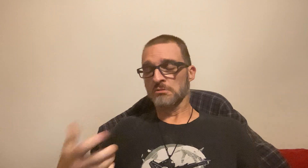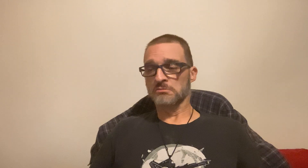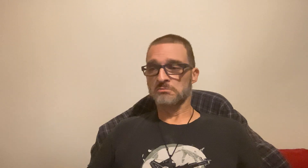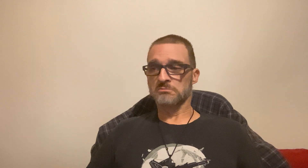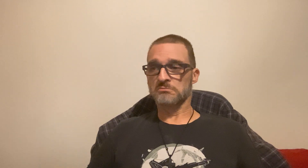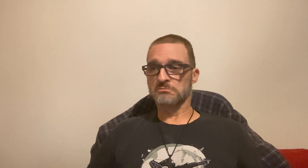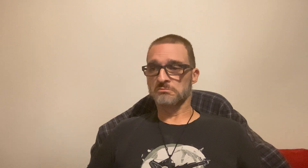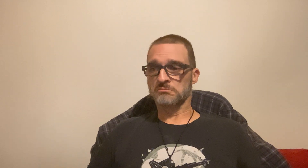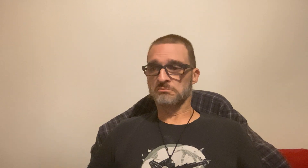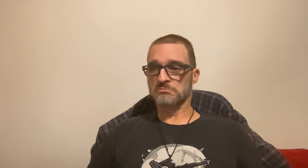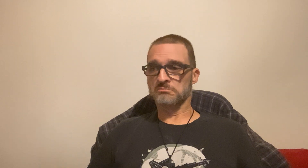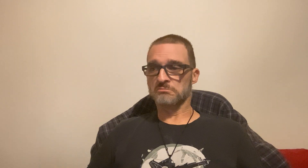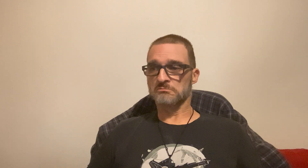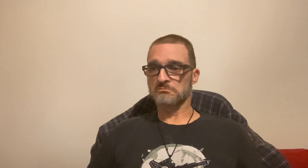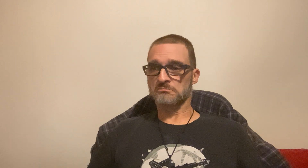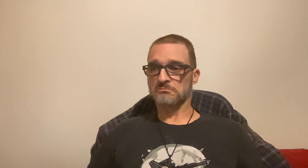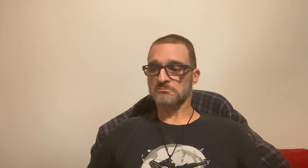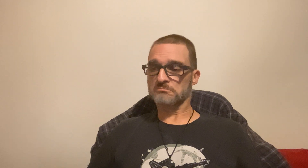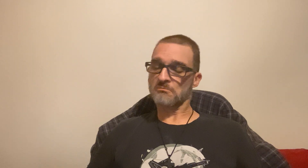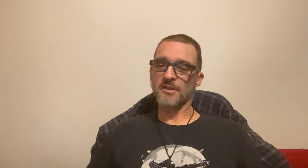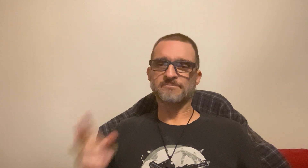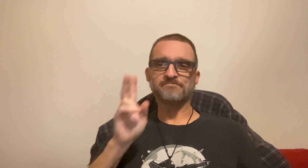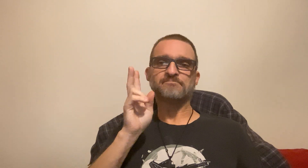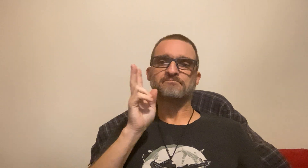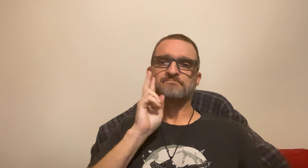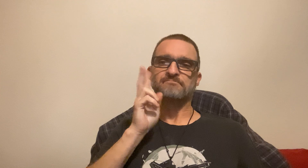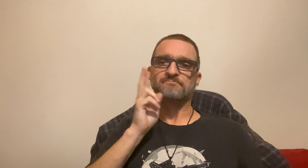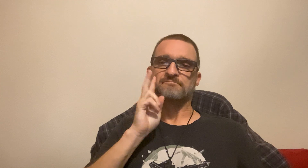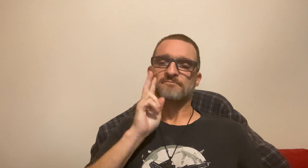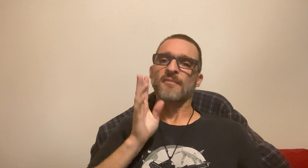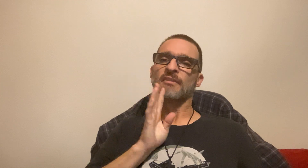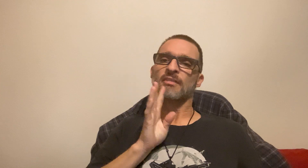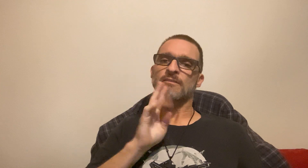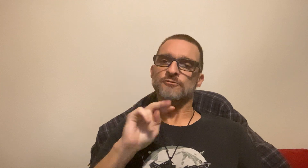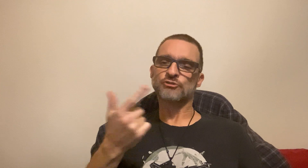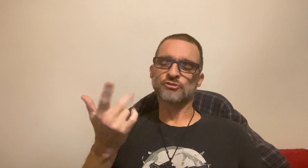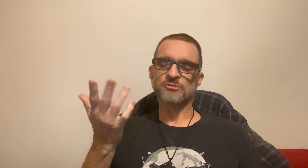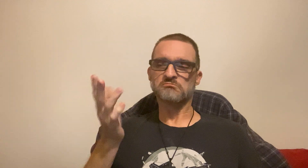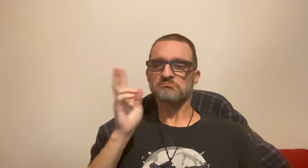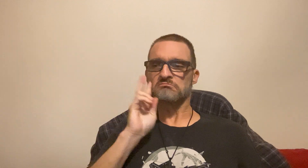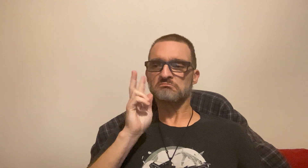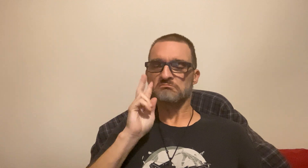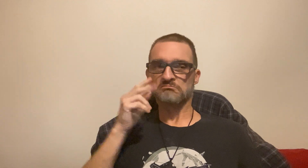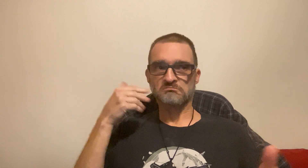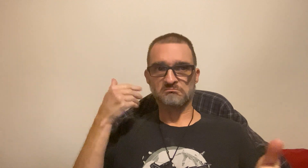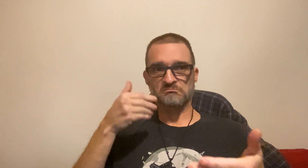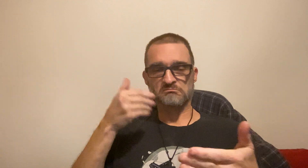Then we can do it again. We'll see. Talking about it is useless. We'll see